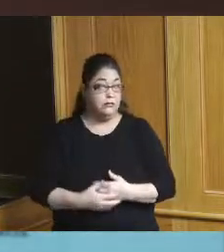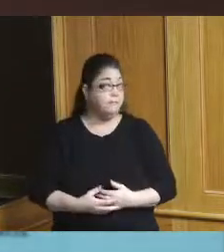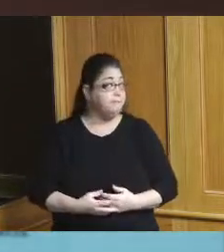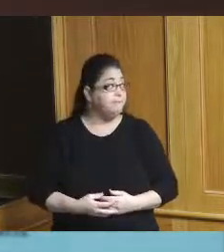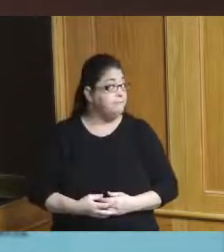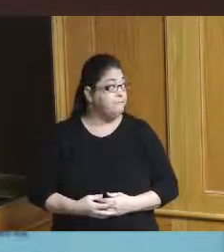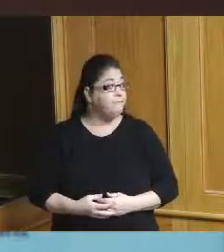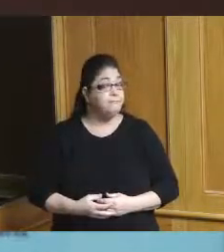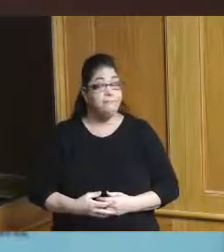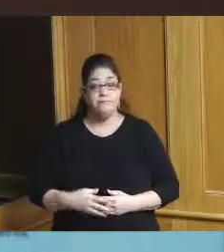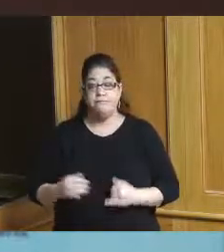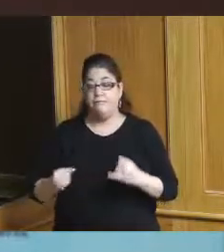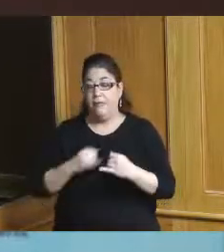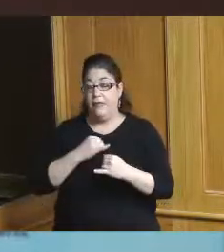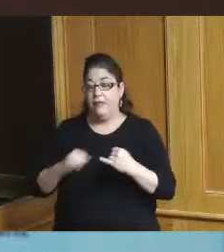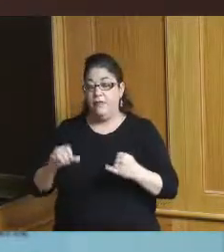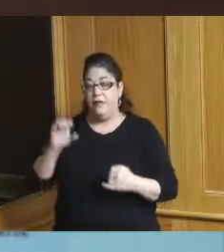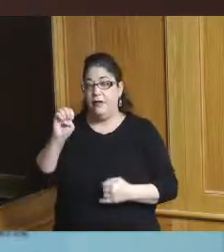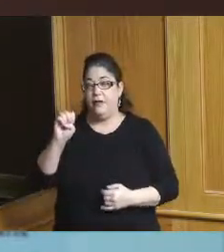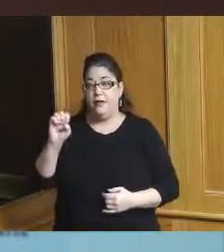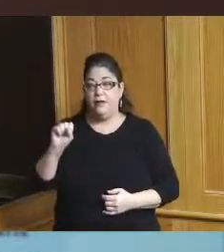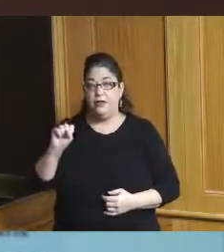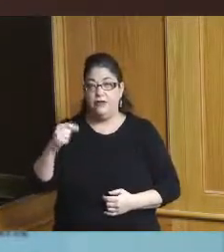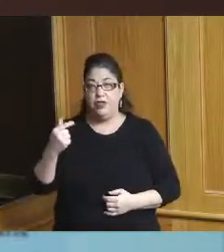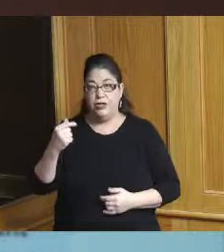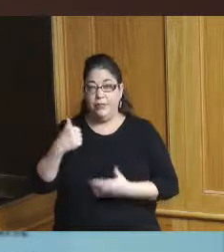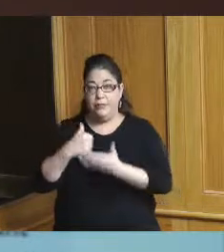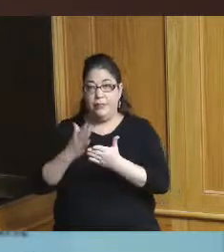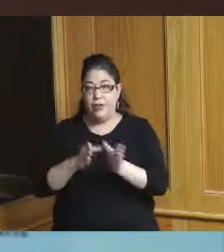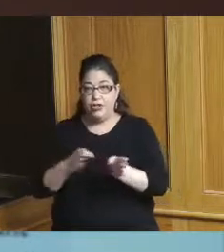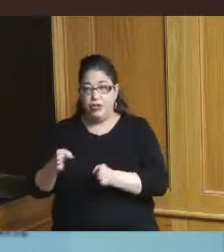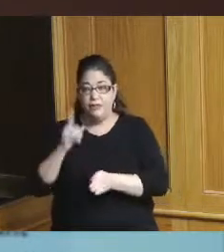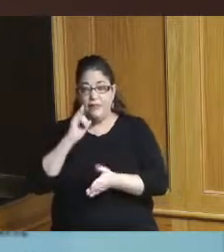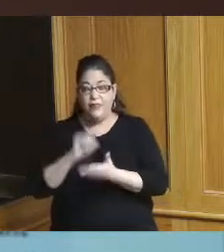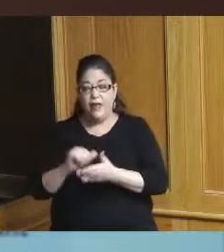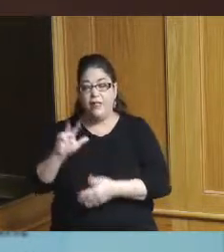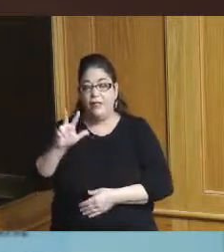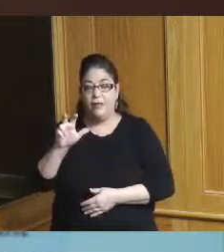and finally the ESG budget about three hundred thousand dollars this is mostly for homeless